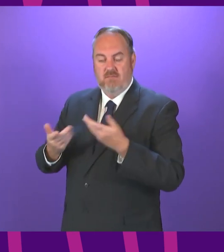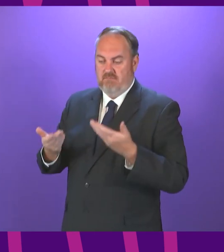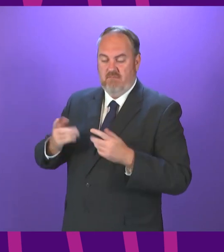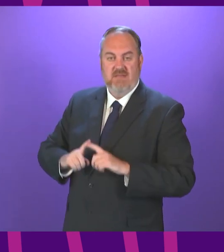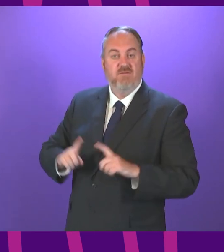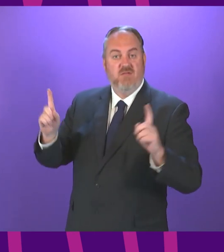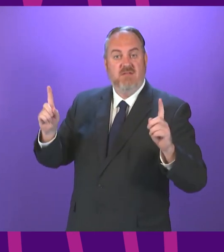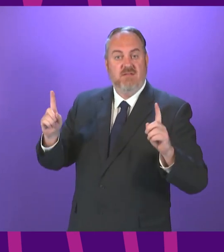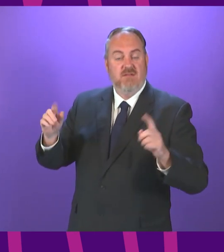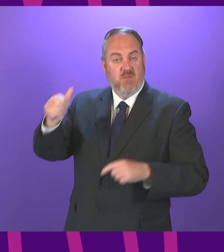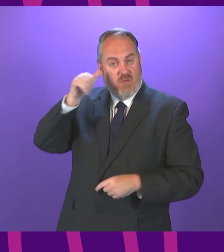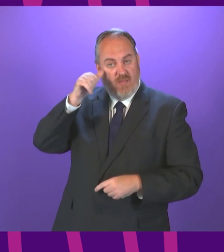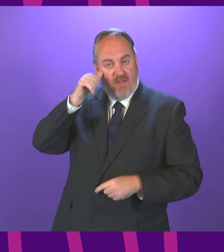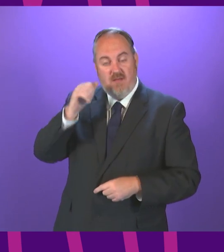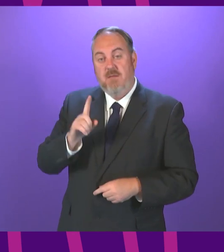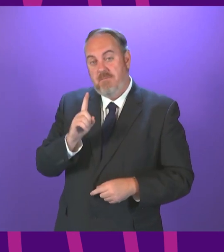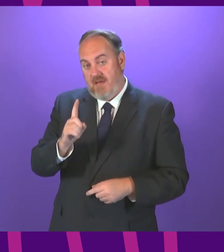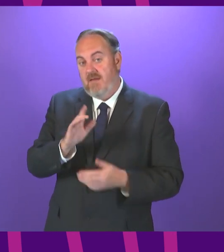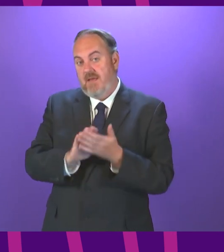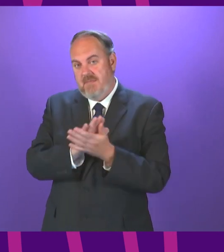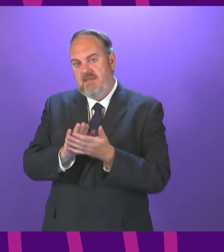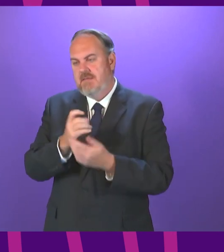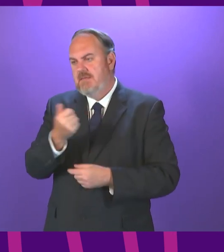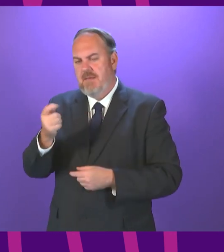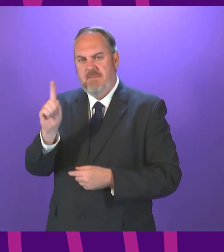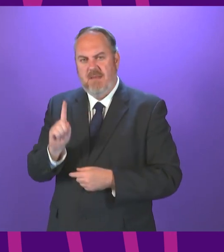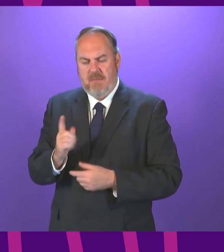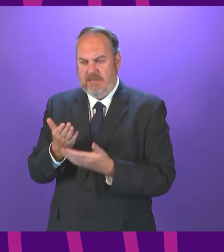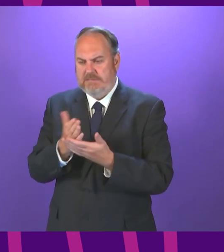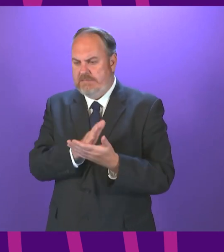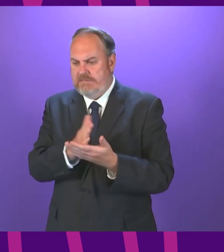However, that means that there can be confusion about which rules apply in which parts of the